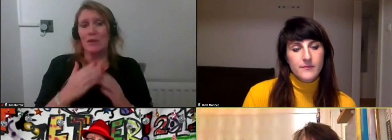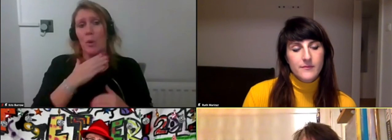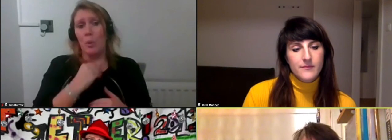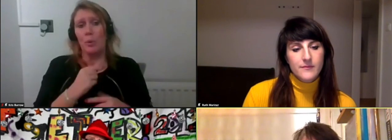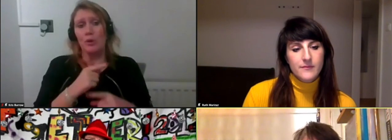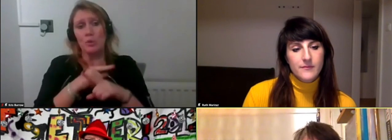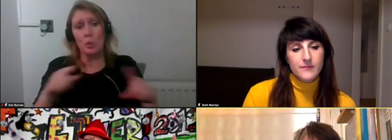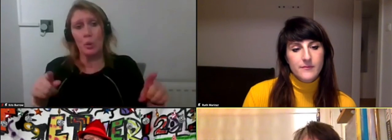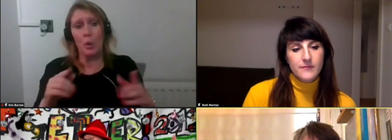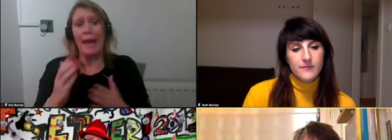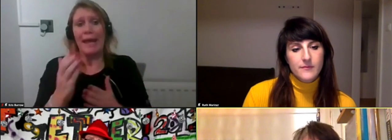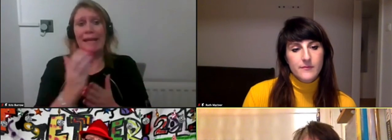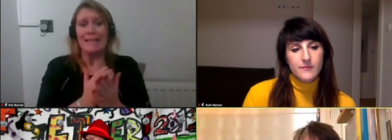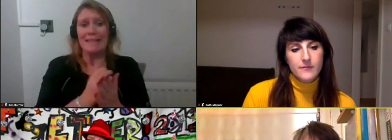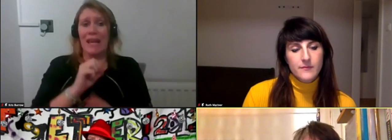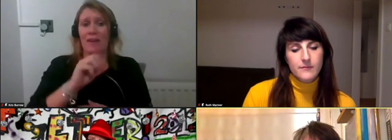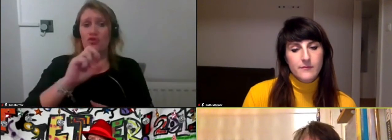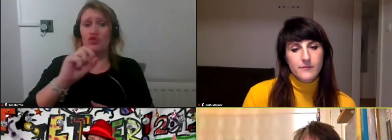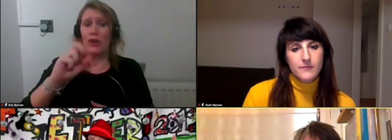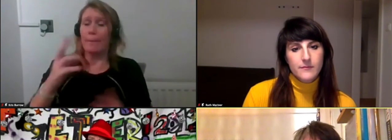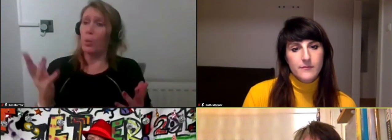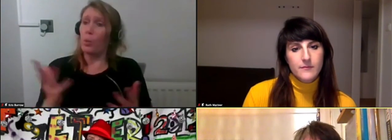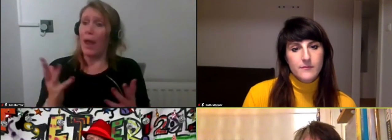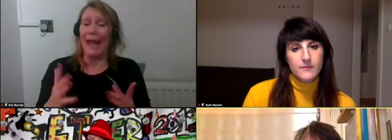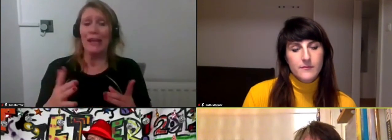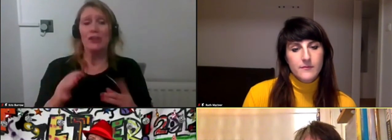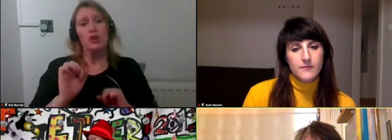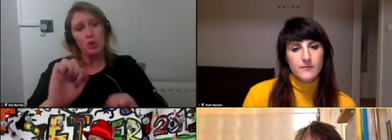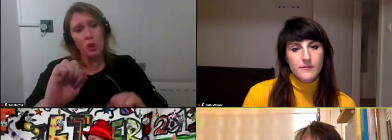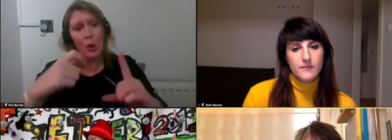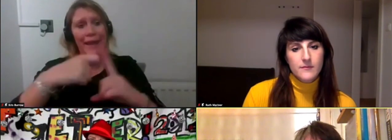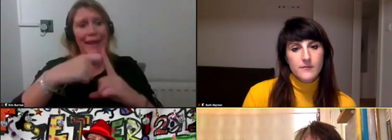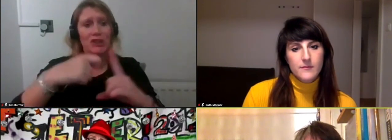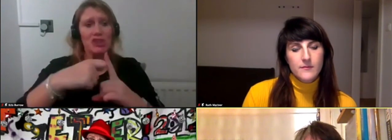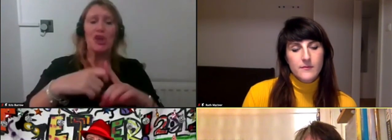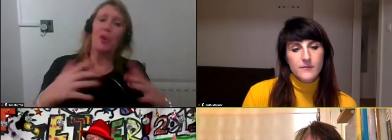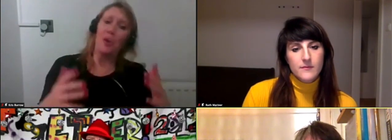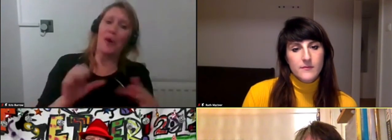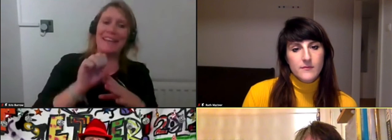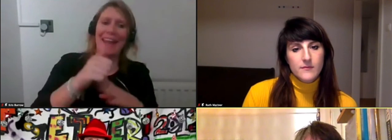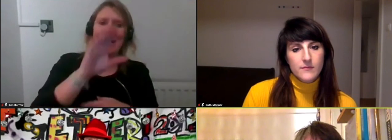very safe trip, whether you are going to the kitchen or your next Zoom, we have our